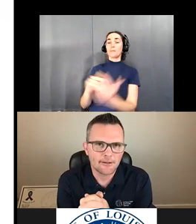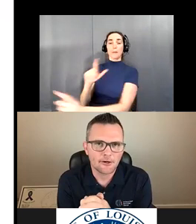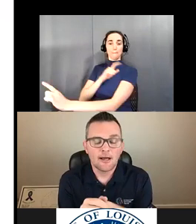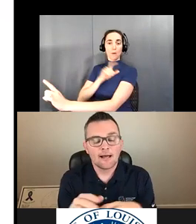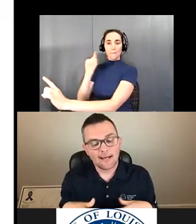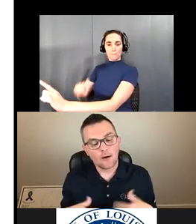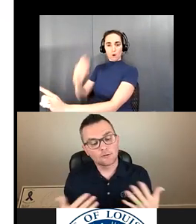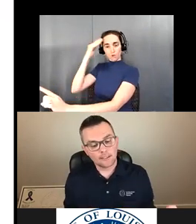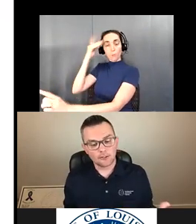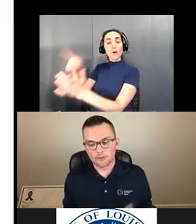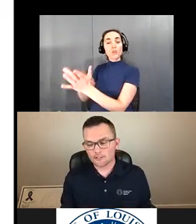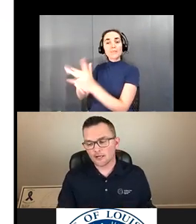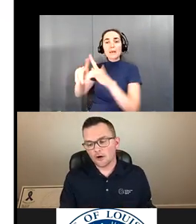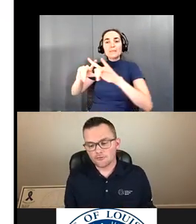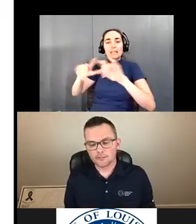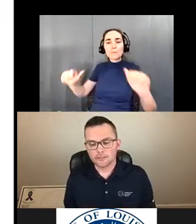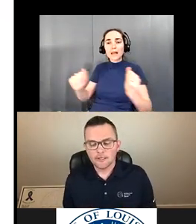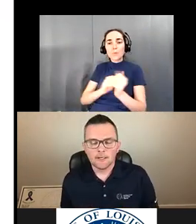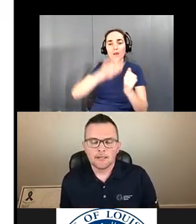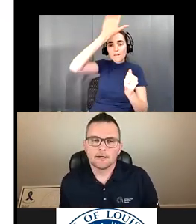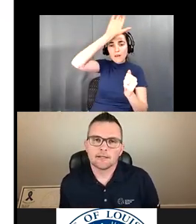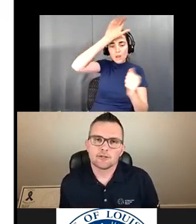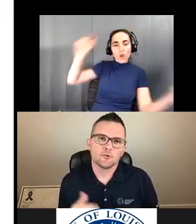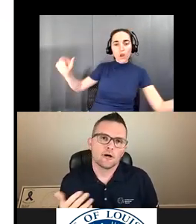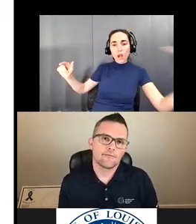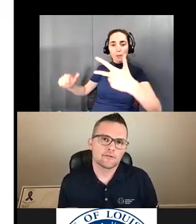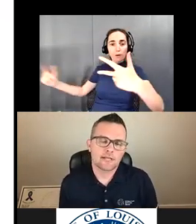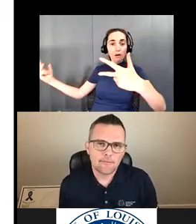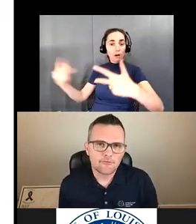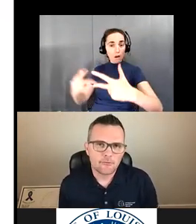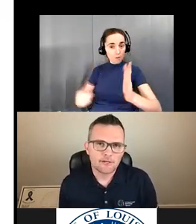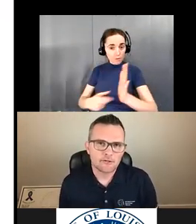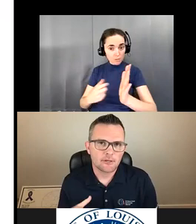15:49:10 And I will tell you it's not often that you will have the same information being